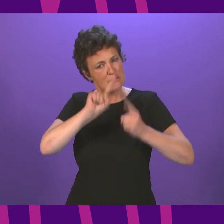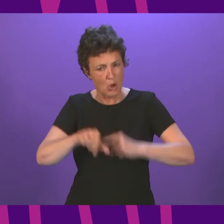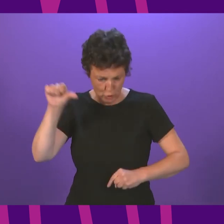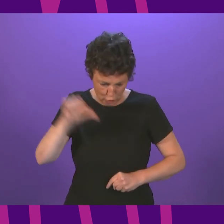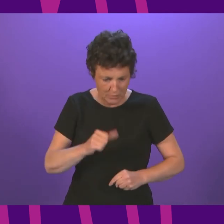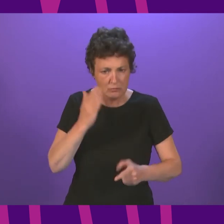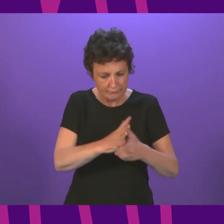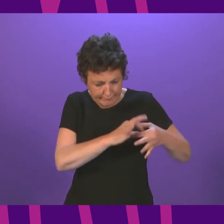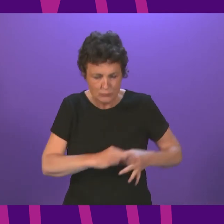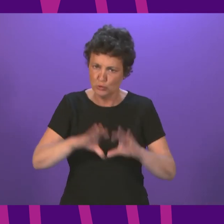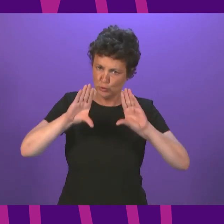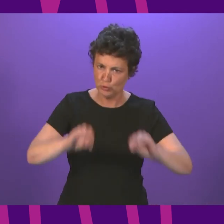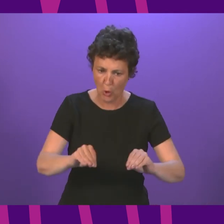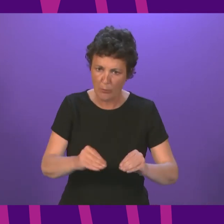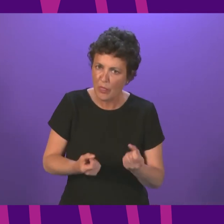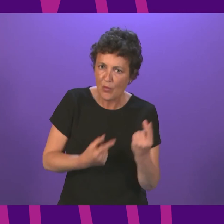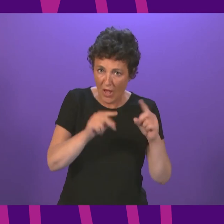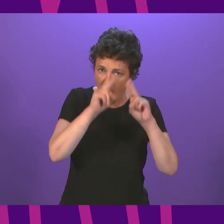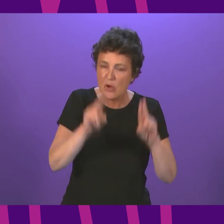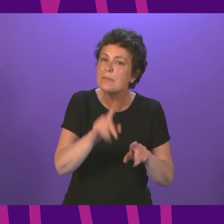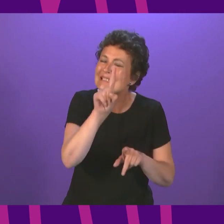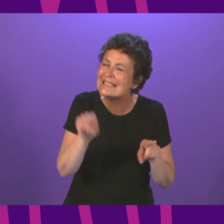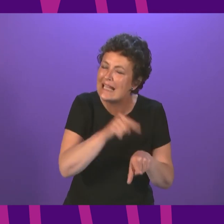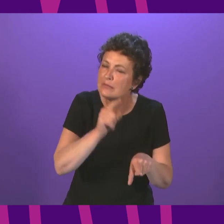Murdo Fraser had the brass neck to attack the consistency of arguments within the Government.